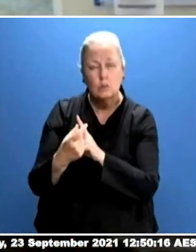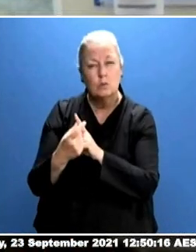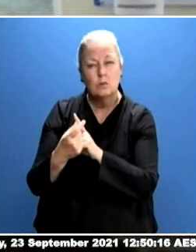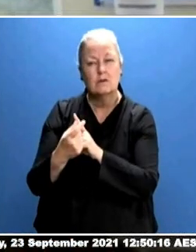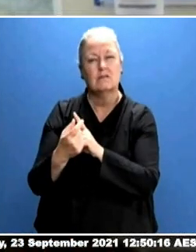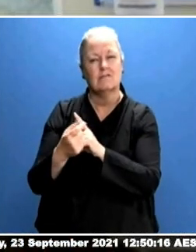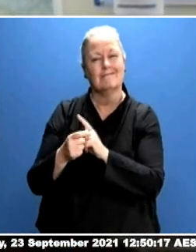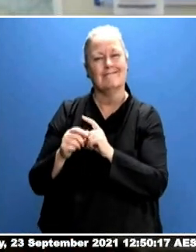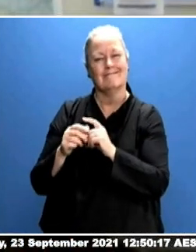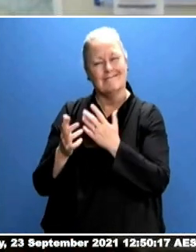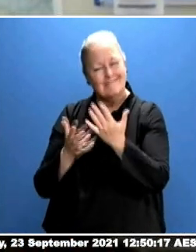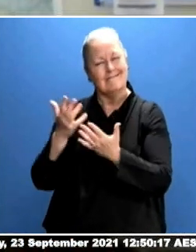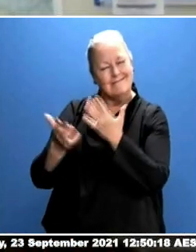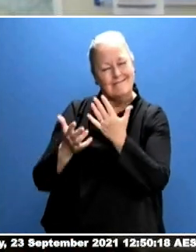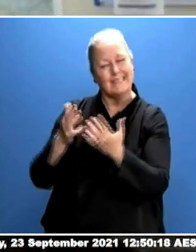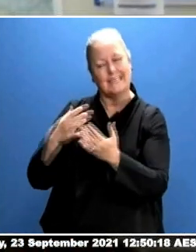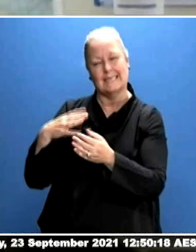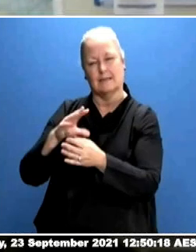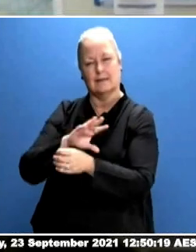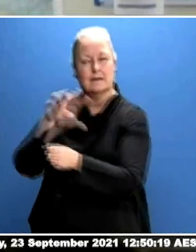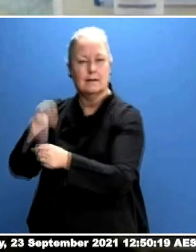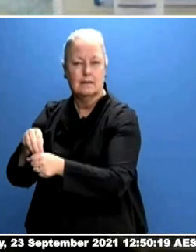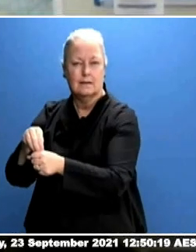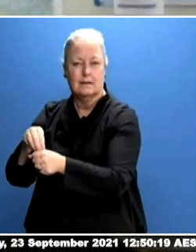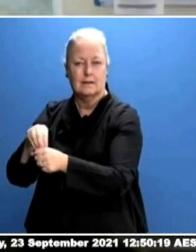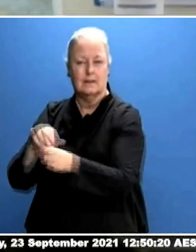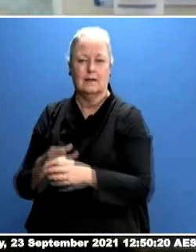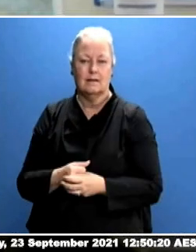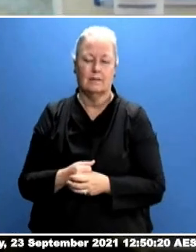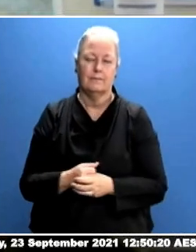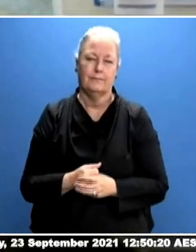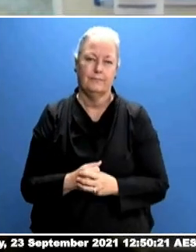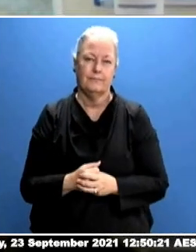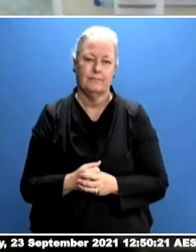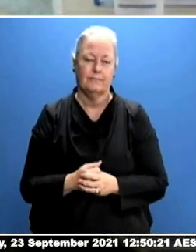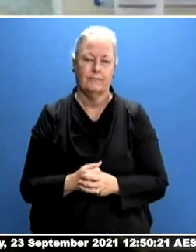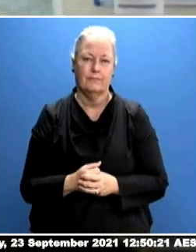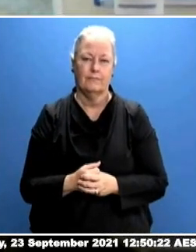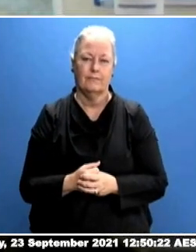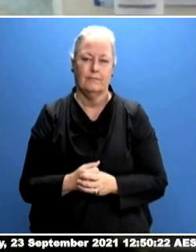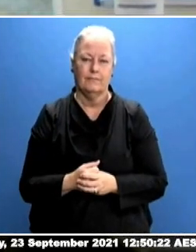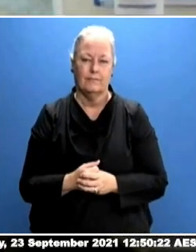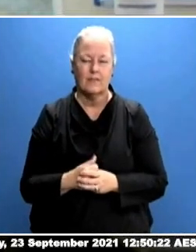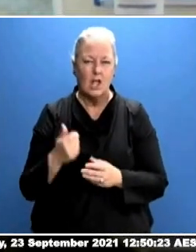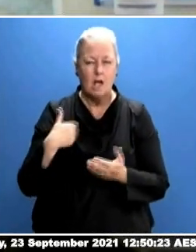in that, but it's also referenced in other, I'm sure, many other reports.